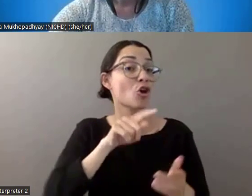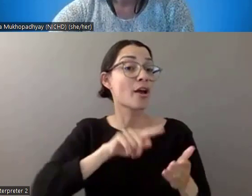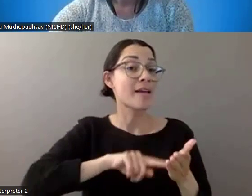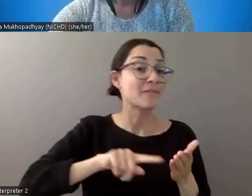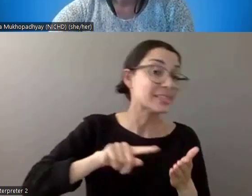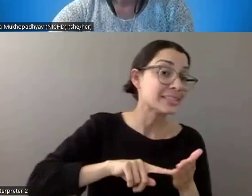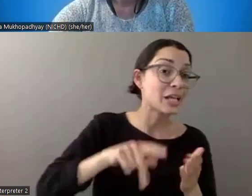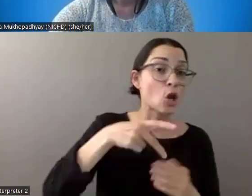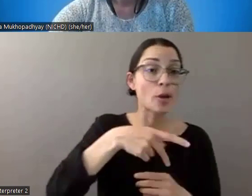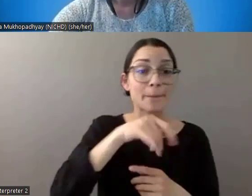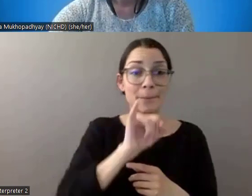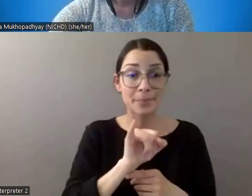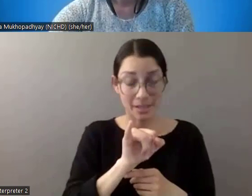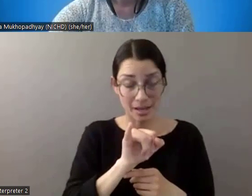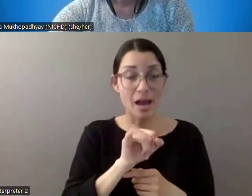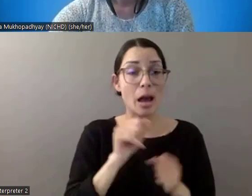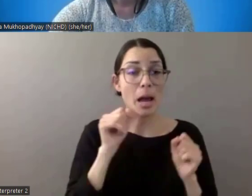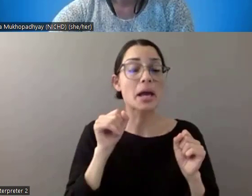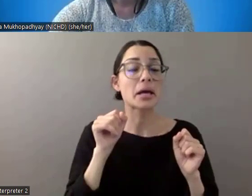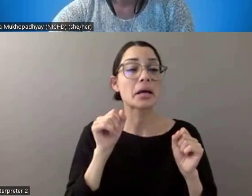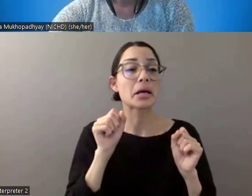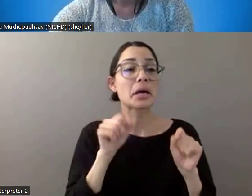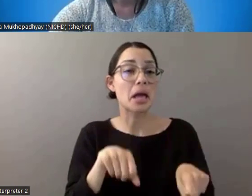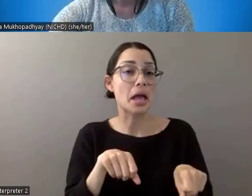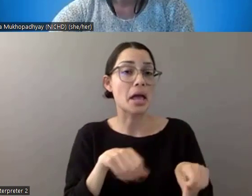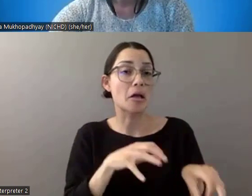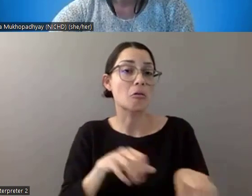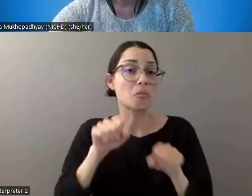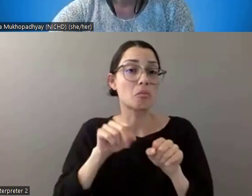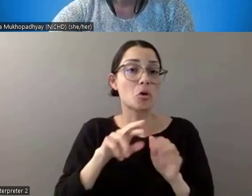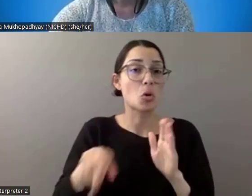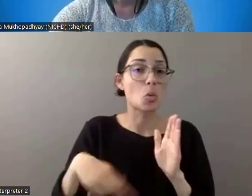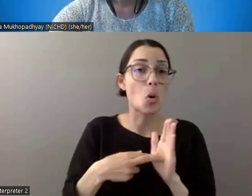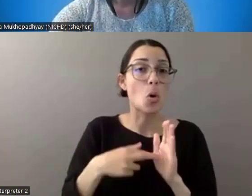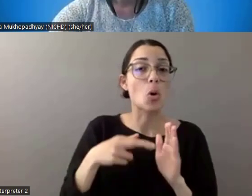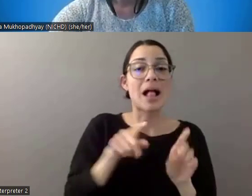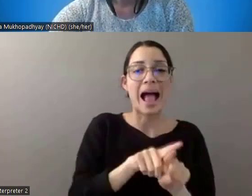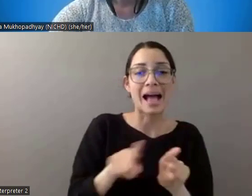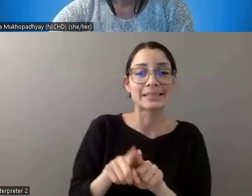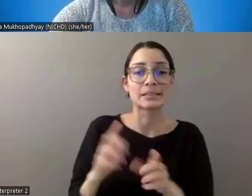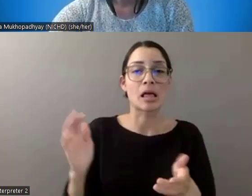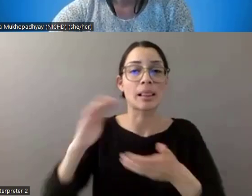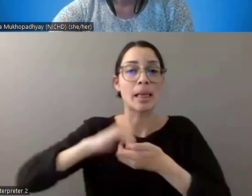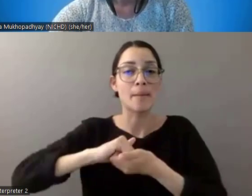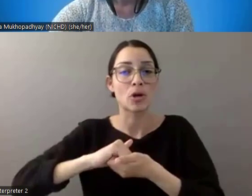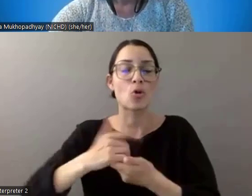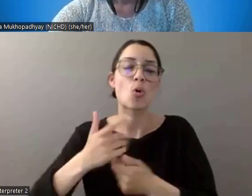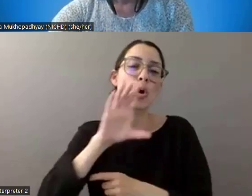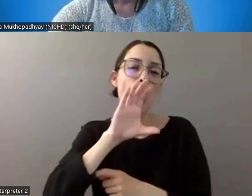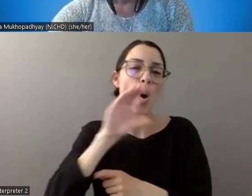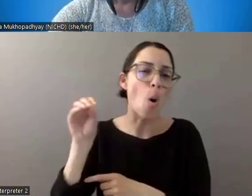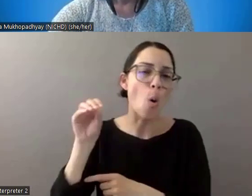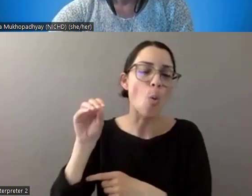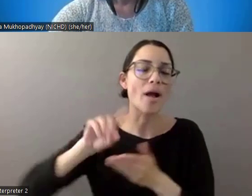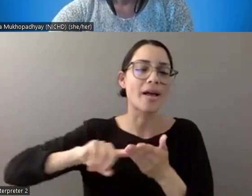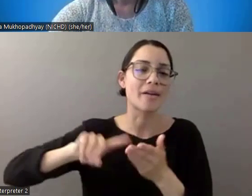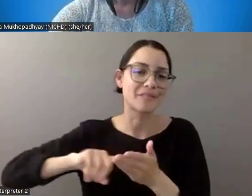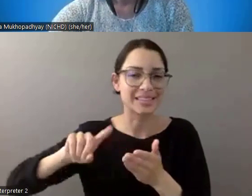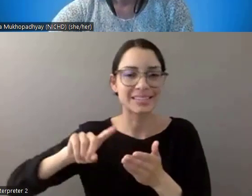take a role as a co-investigator or collaborator. But you're going to want to look at the actual research project